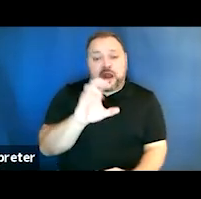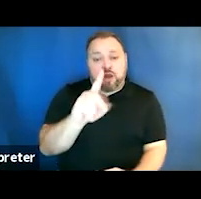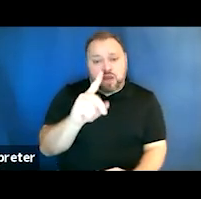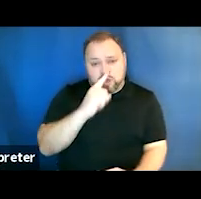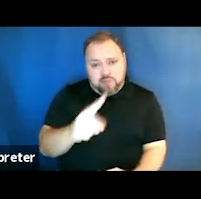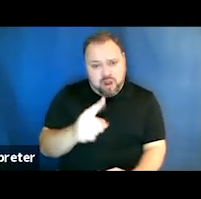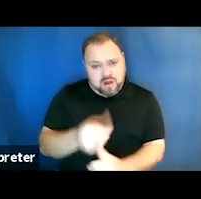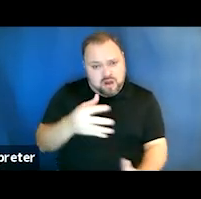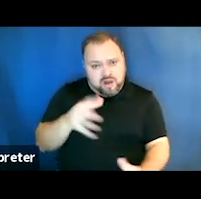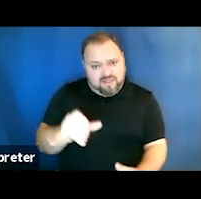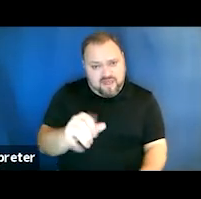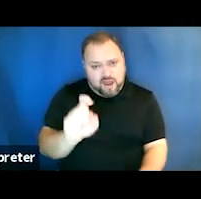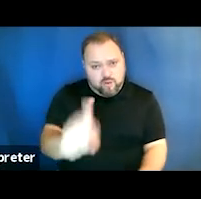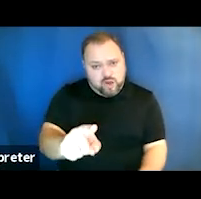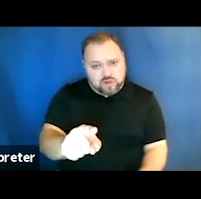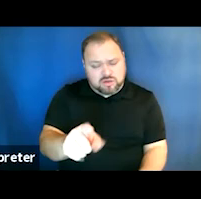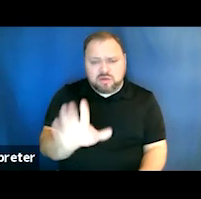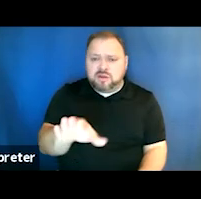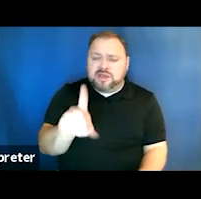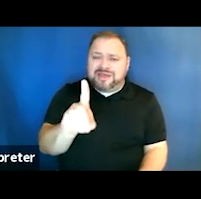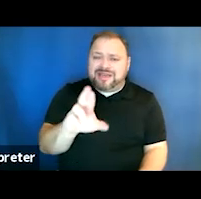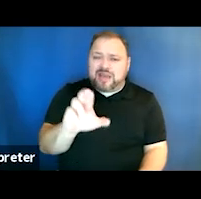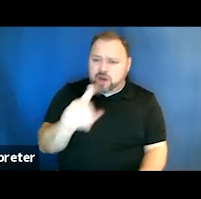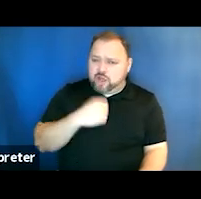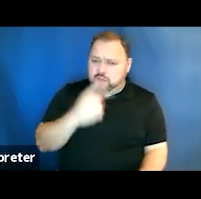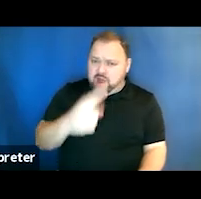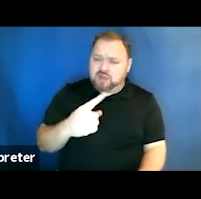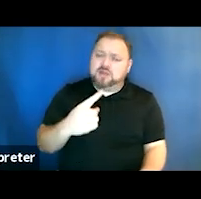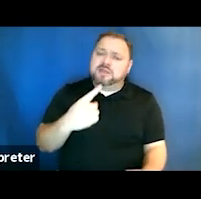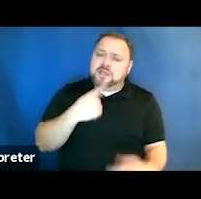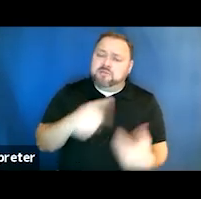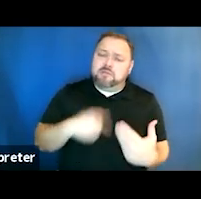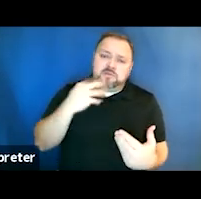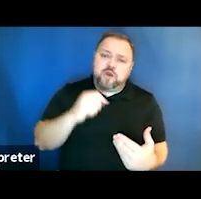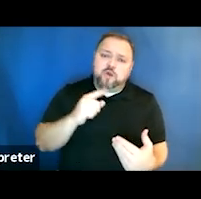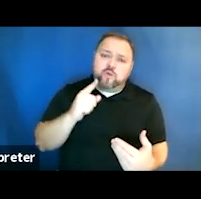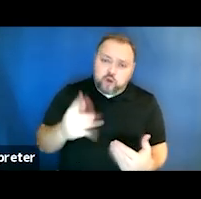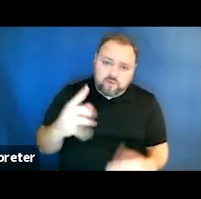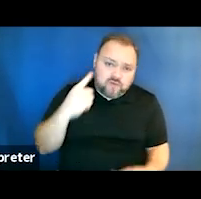Can you tell us about a time when you felt your voice was heard and who included you?